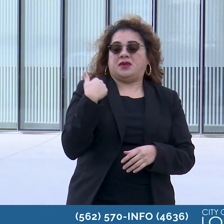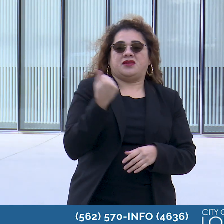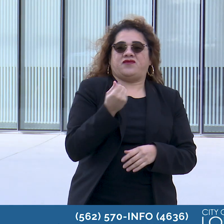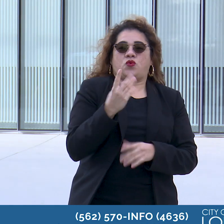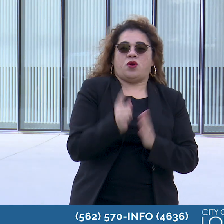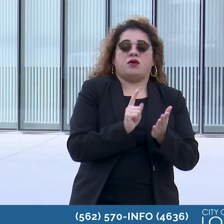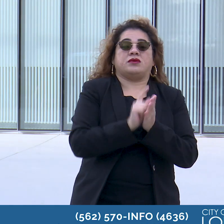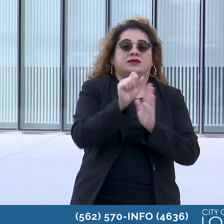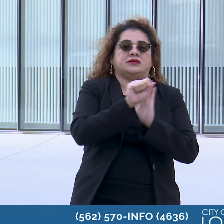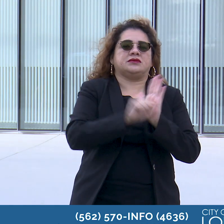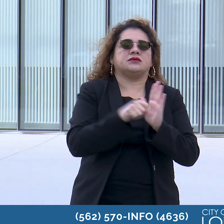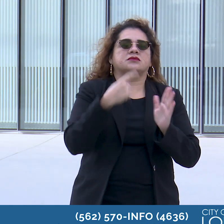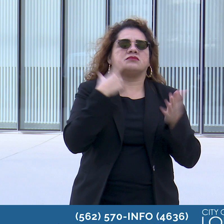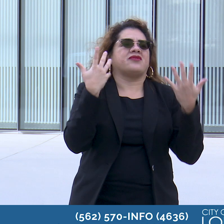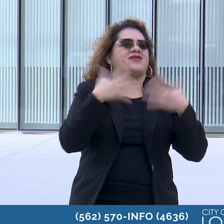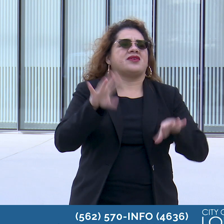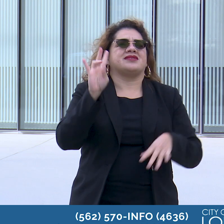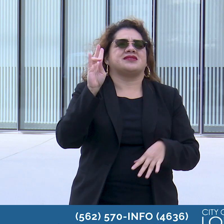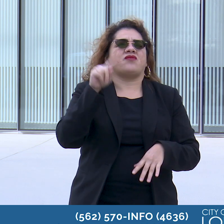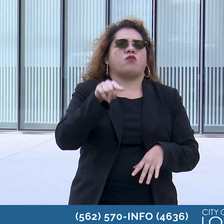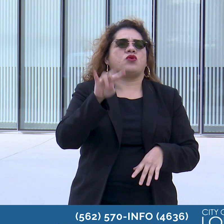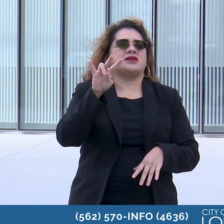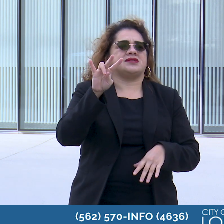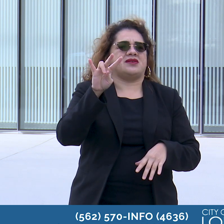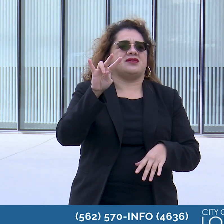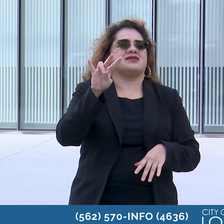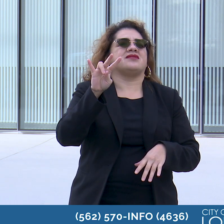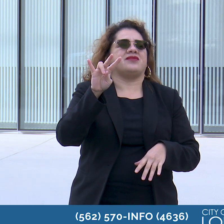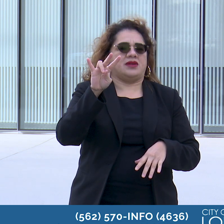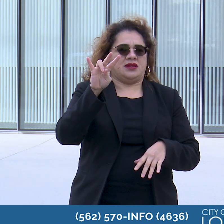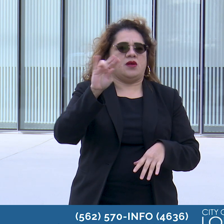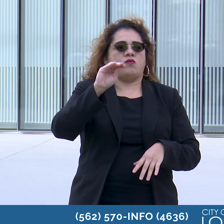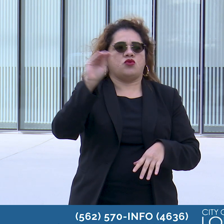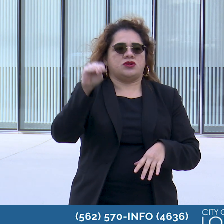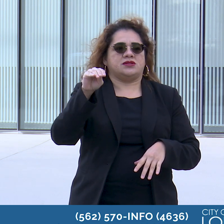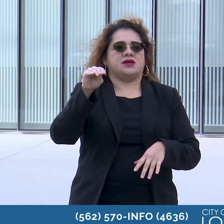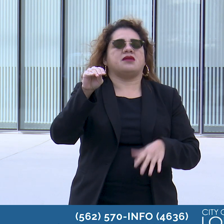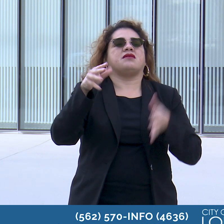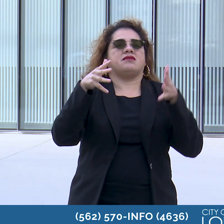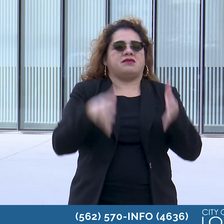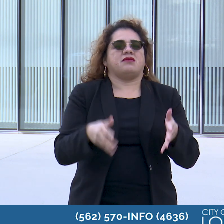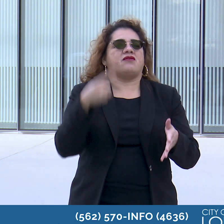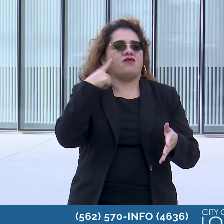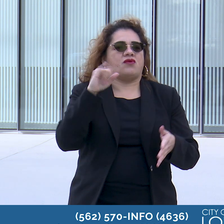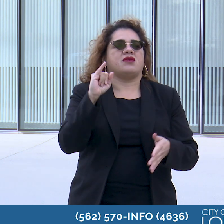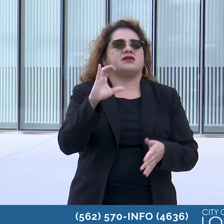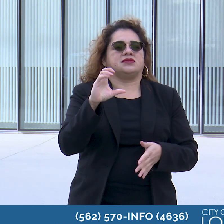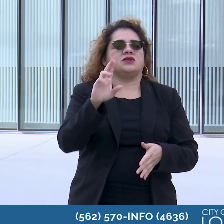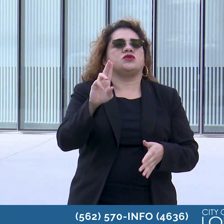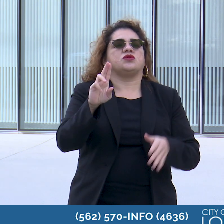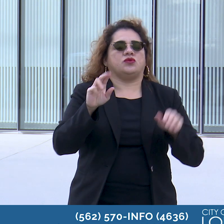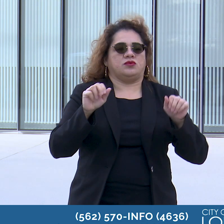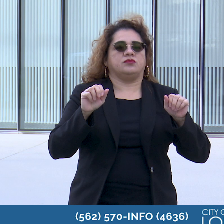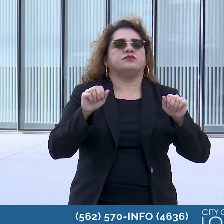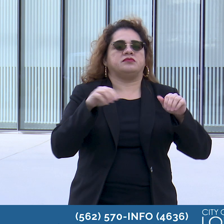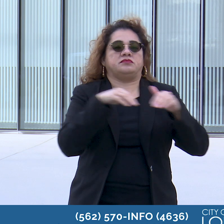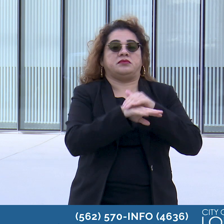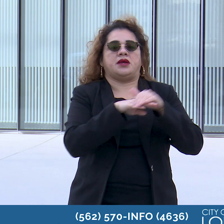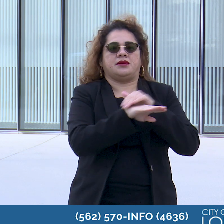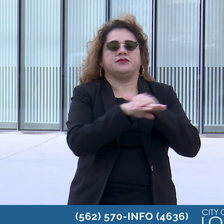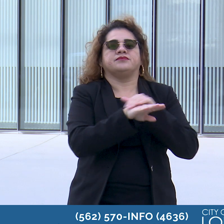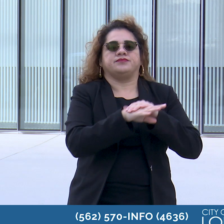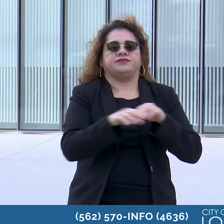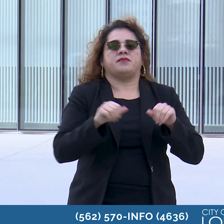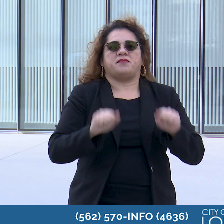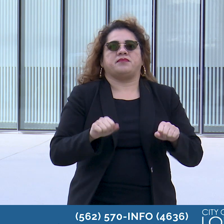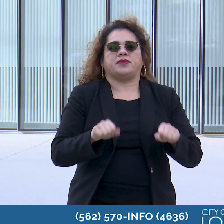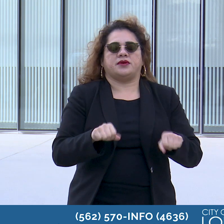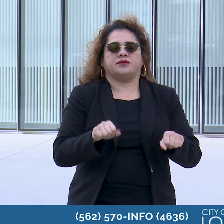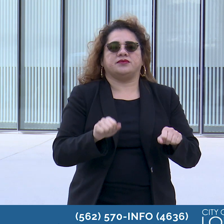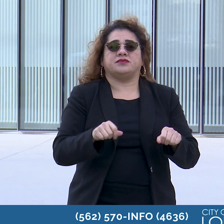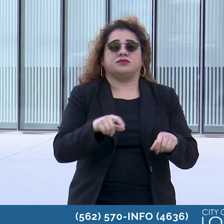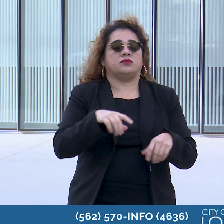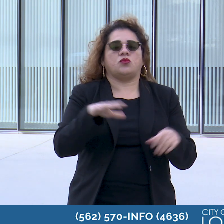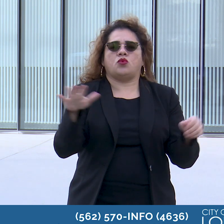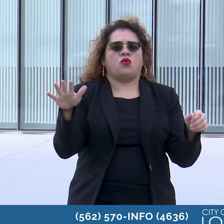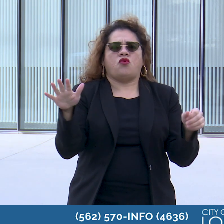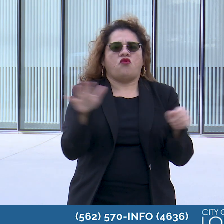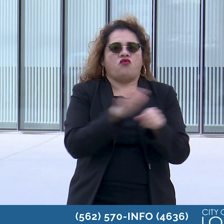we have 7.7 percent left on ICU capacity across our southern California region.